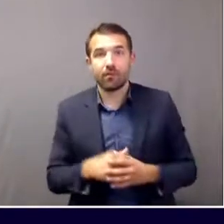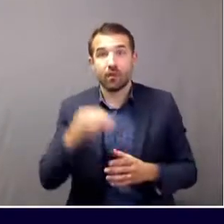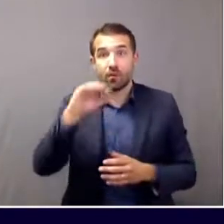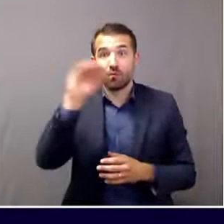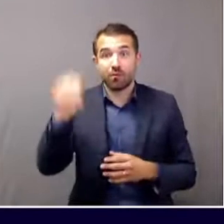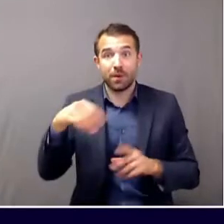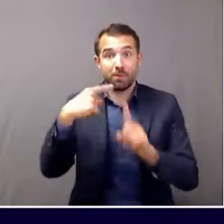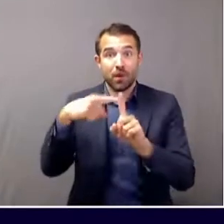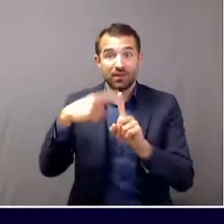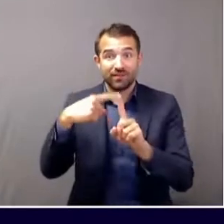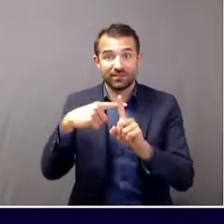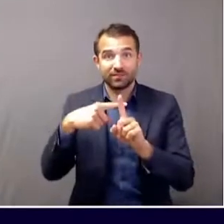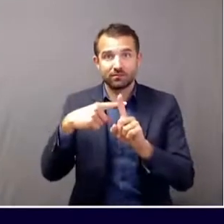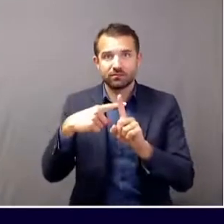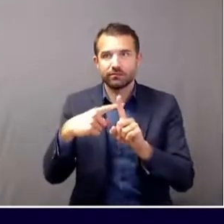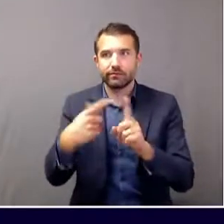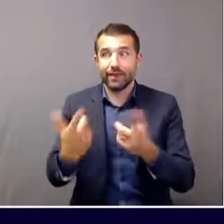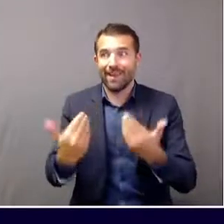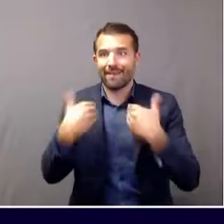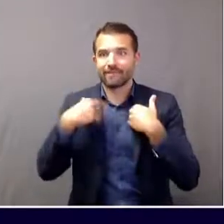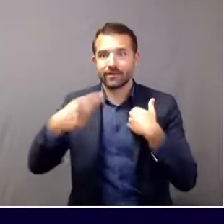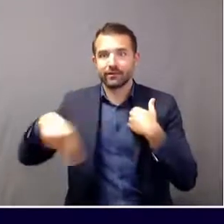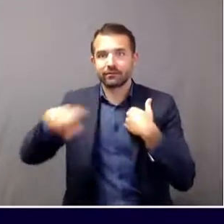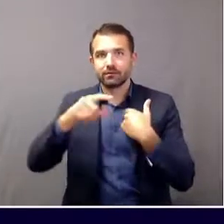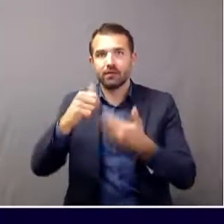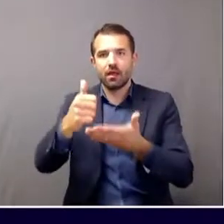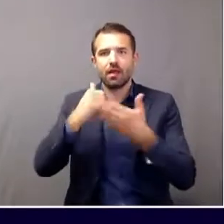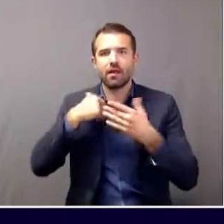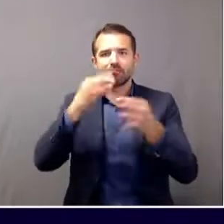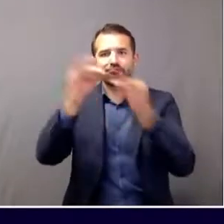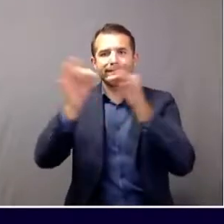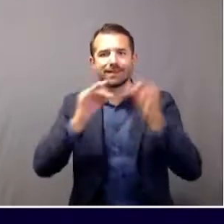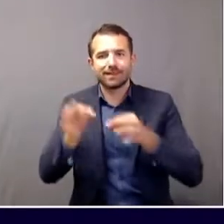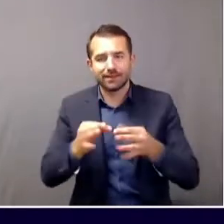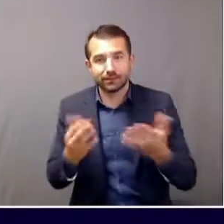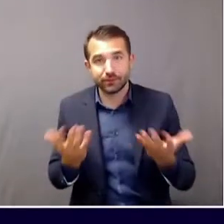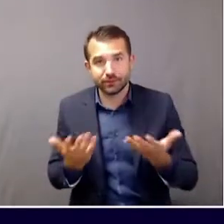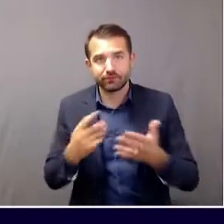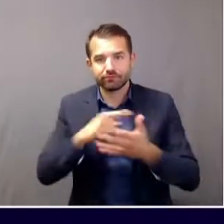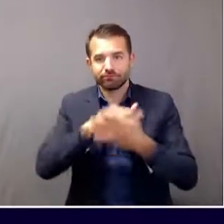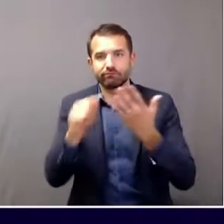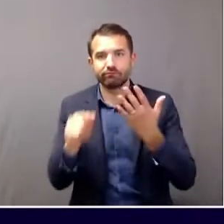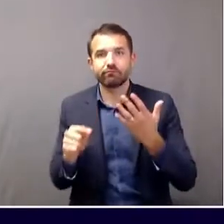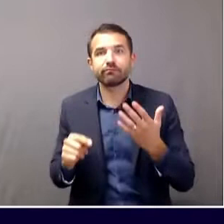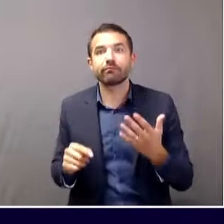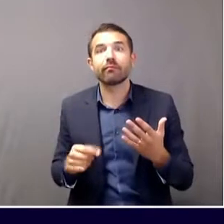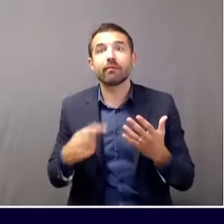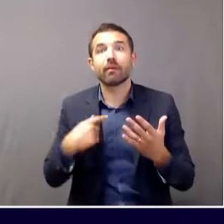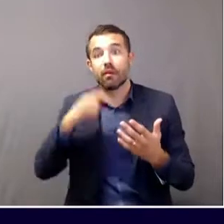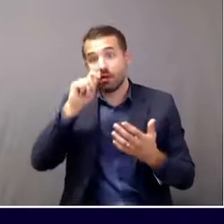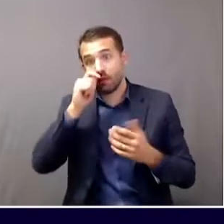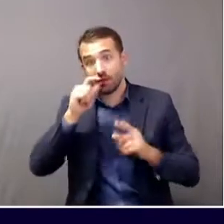one thing that positivity rate tells us is how widespread is